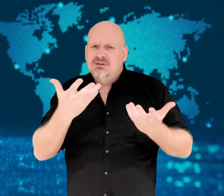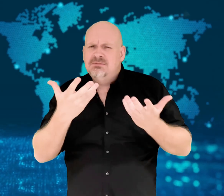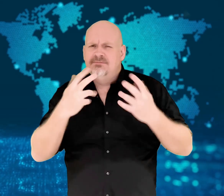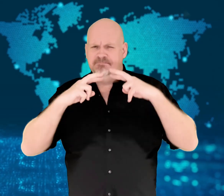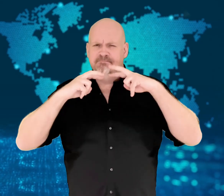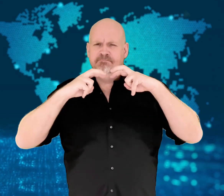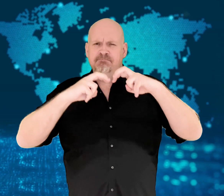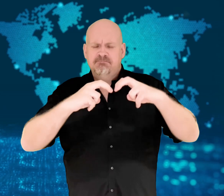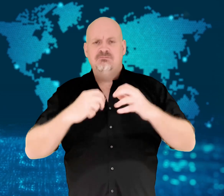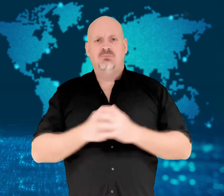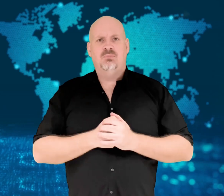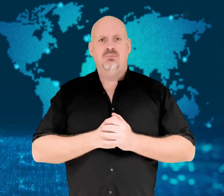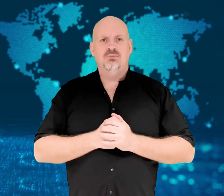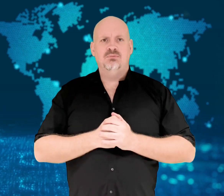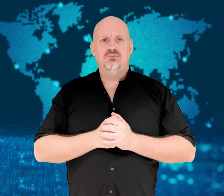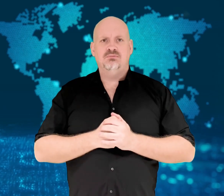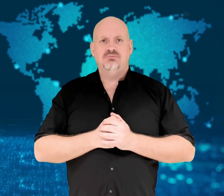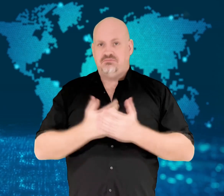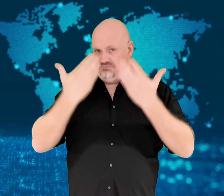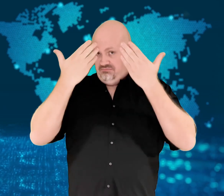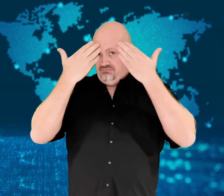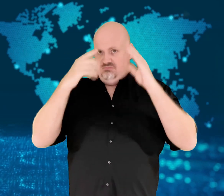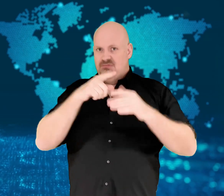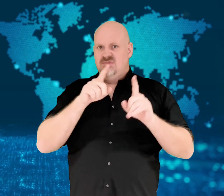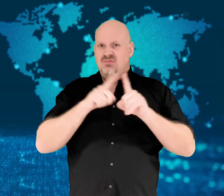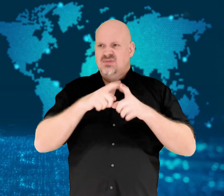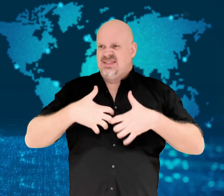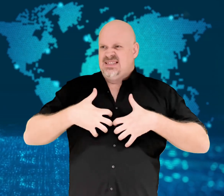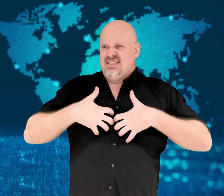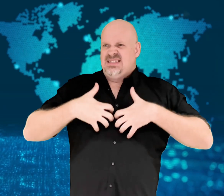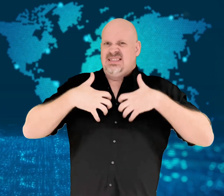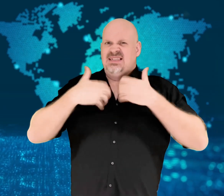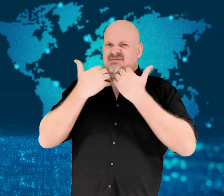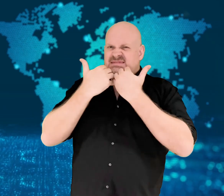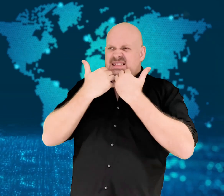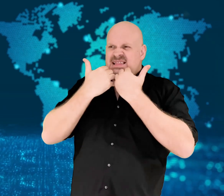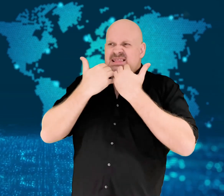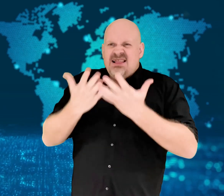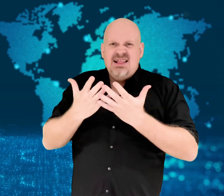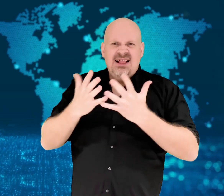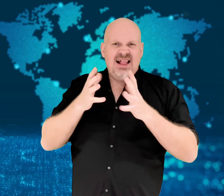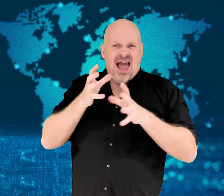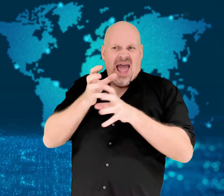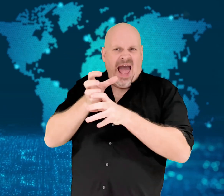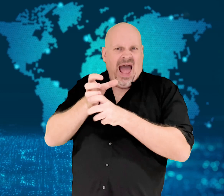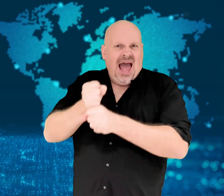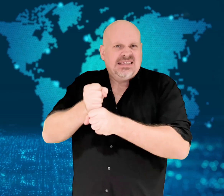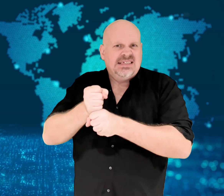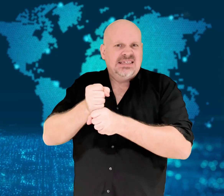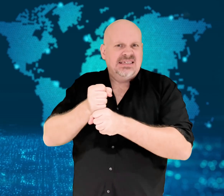Authorities say they are still investigating the motive for the crimes.